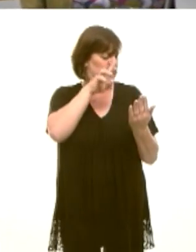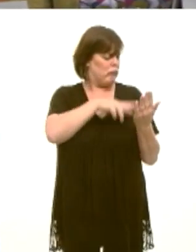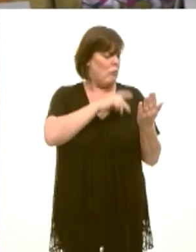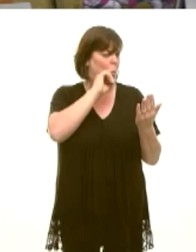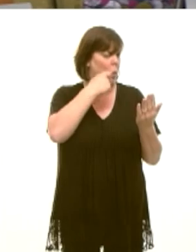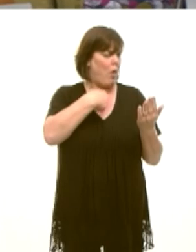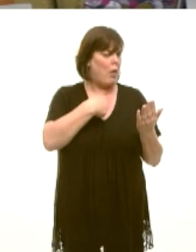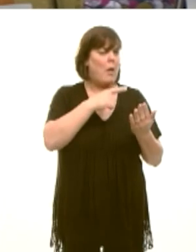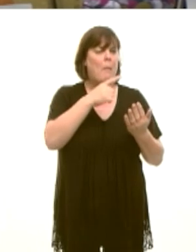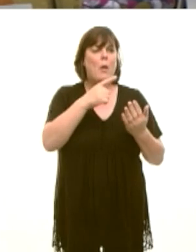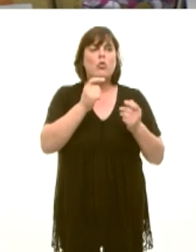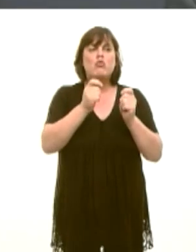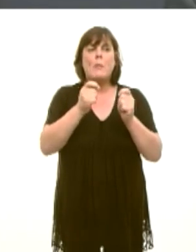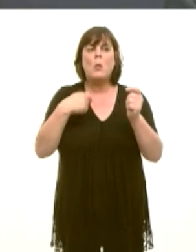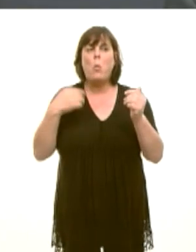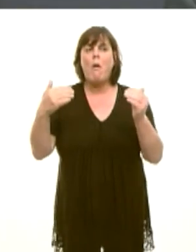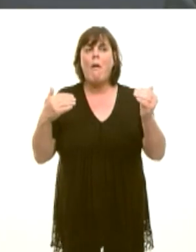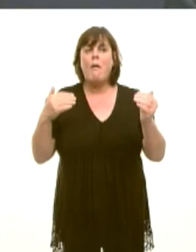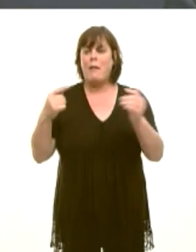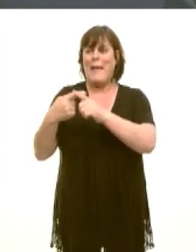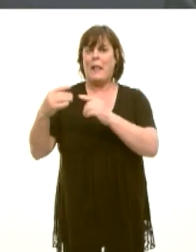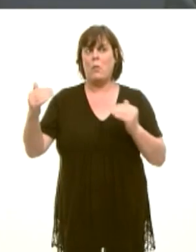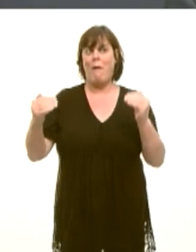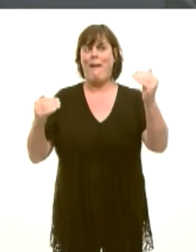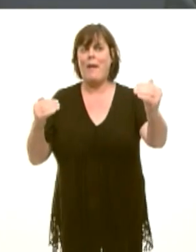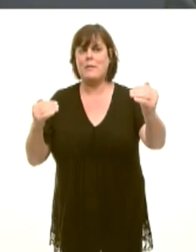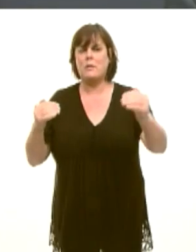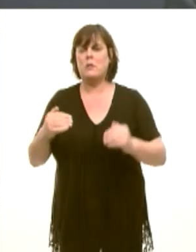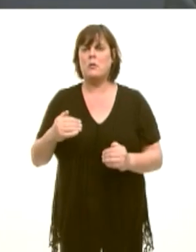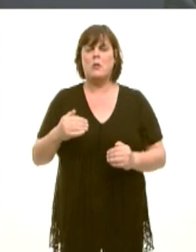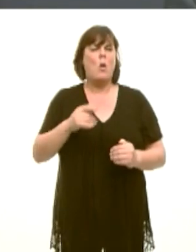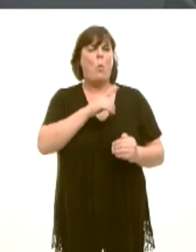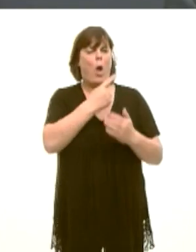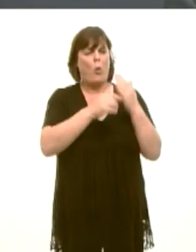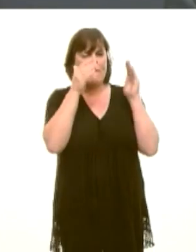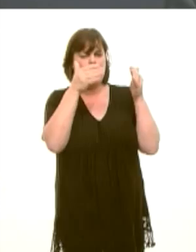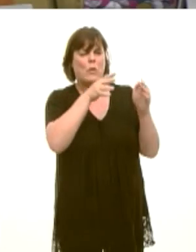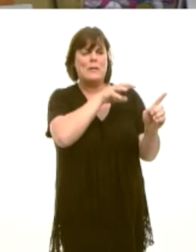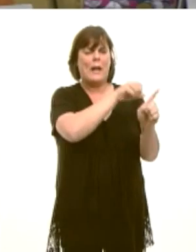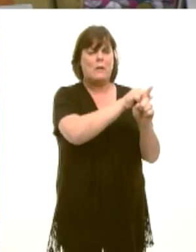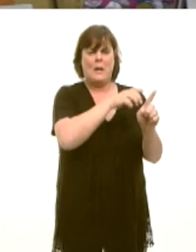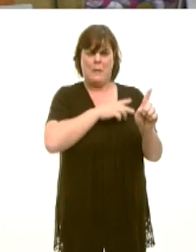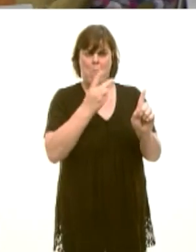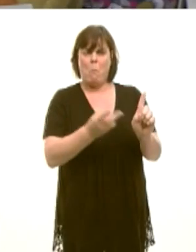we are ahead of England. Leanne Wood: I was asking about diagnosis, not treatment, specifically. Carwyn Jones: What is the point of focusing on diagnosis and not treatment? I donít understand that at all. [Interruption.] We can tell you